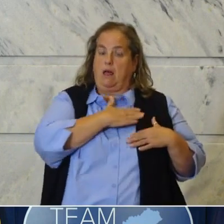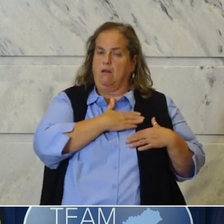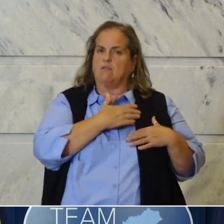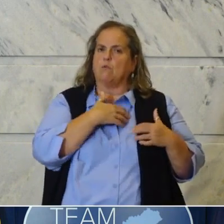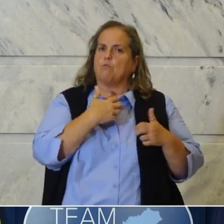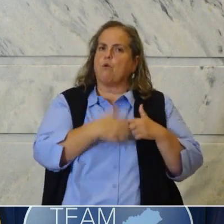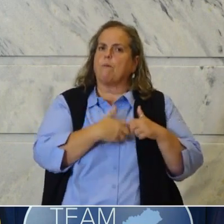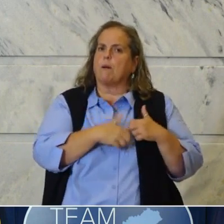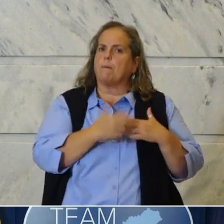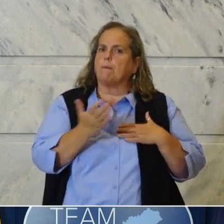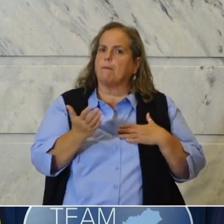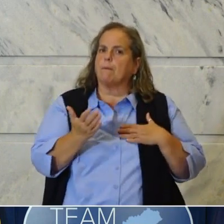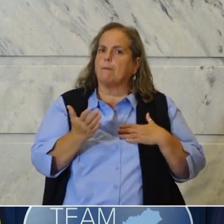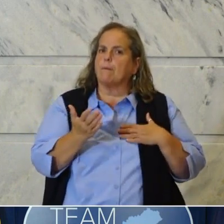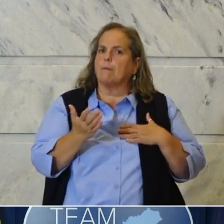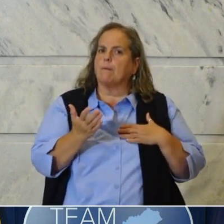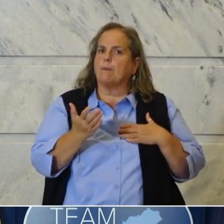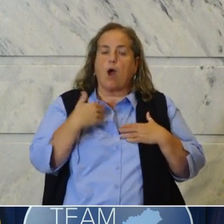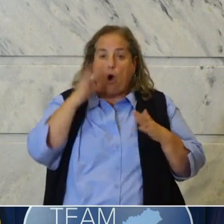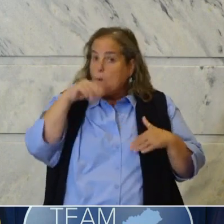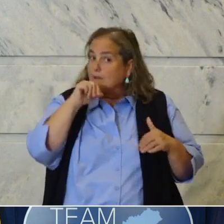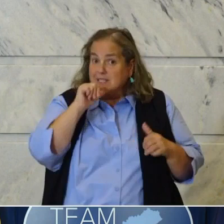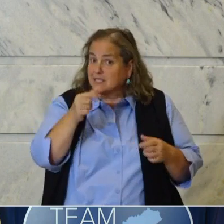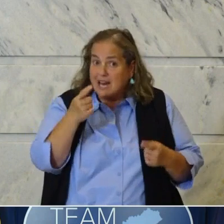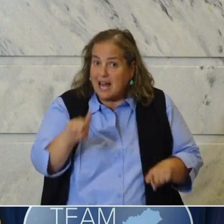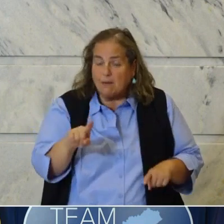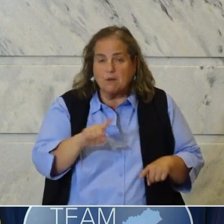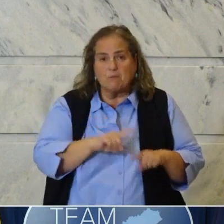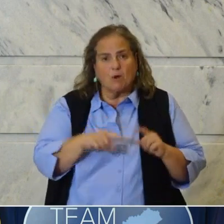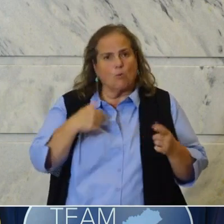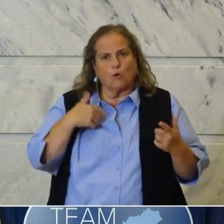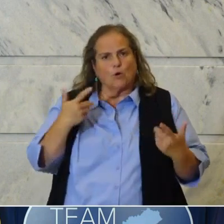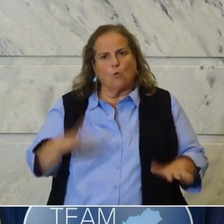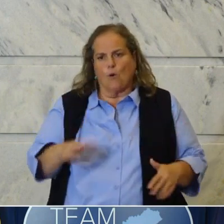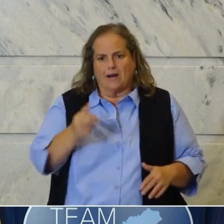drop dead on on the sporting field before someone notices that it's not